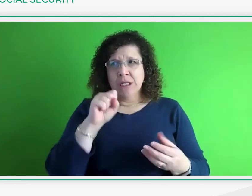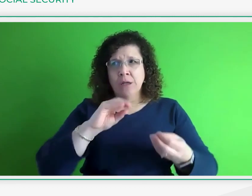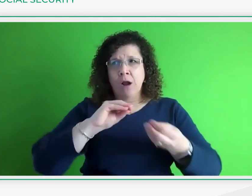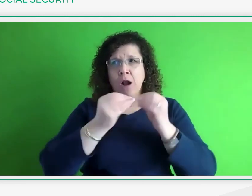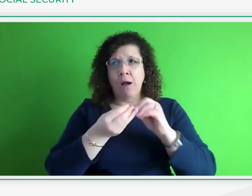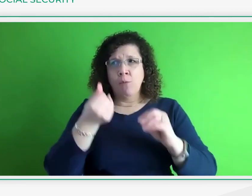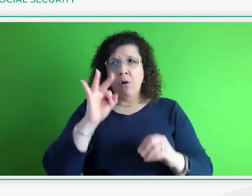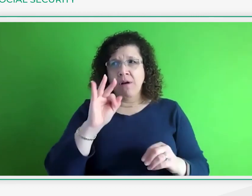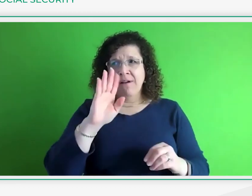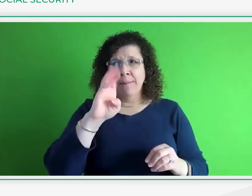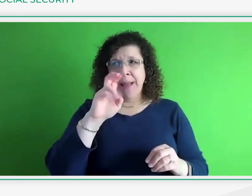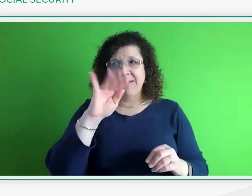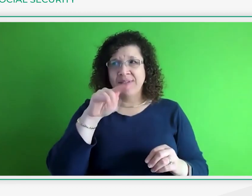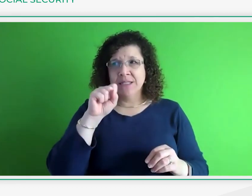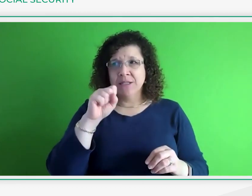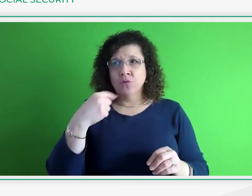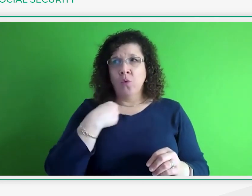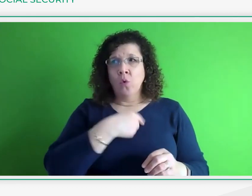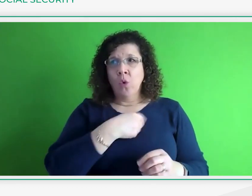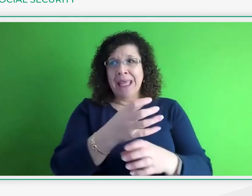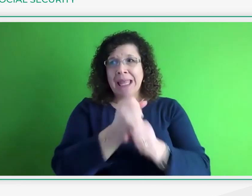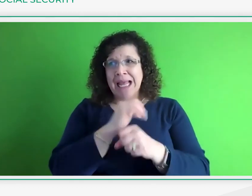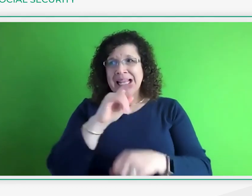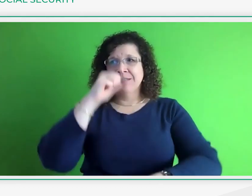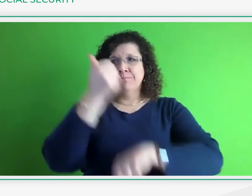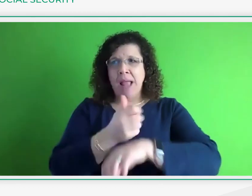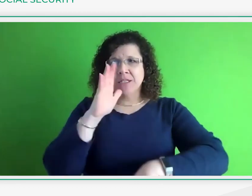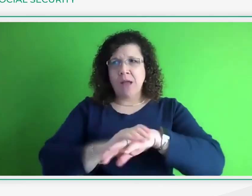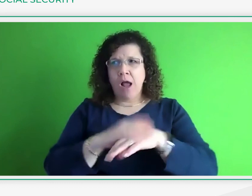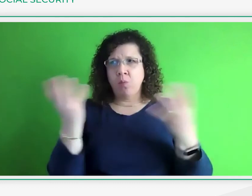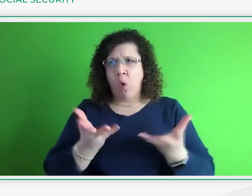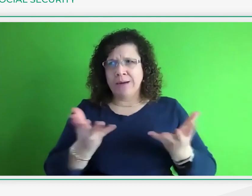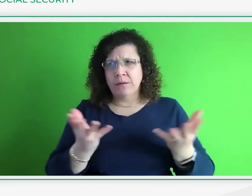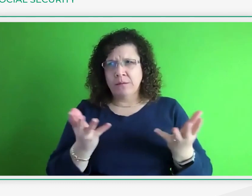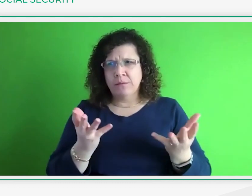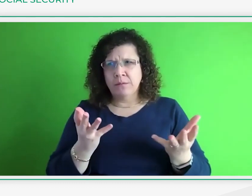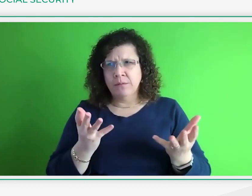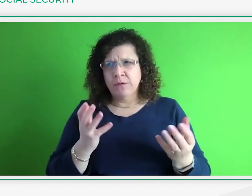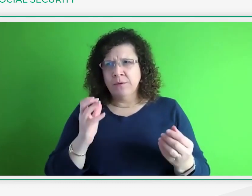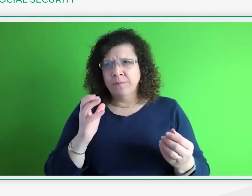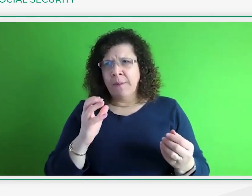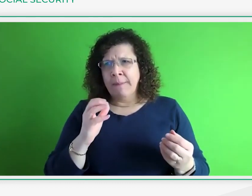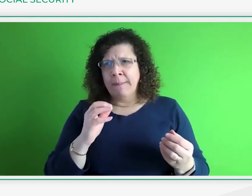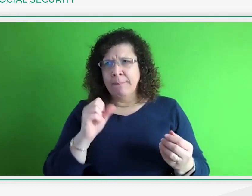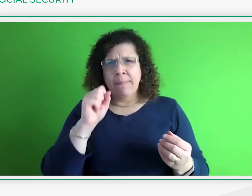The question says: the number of benefits that we get is based on what?